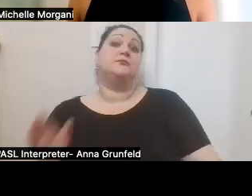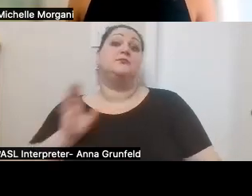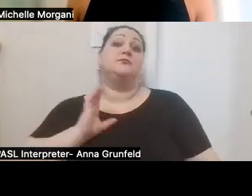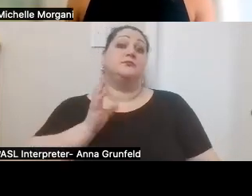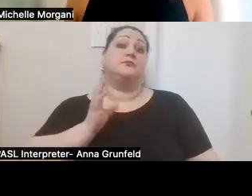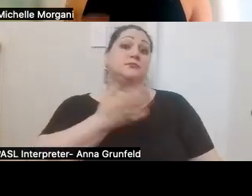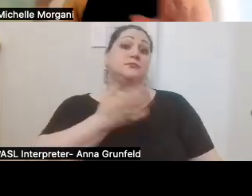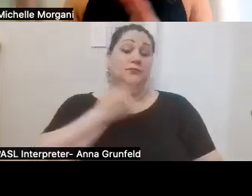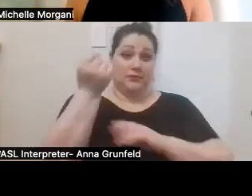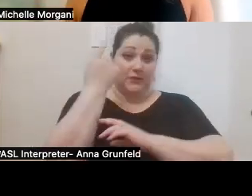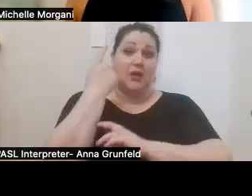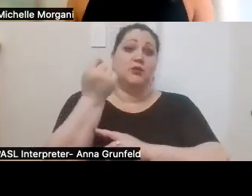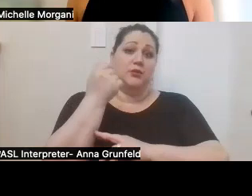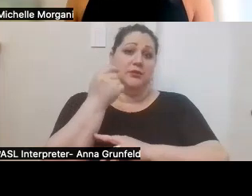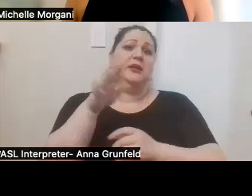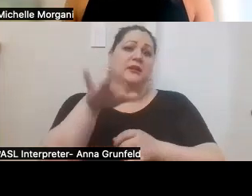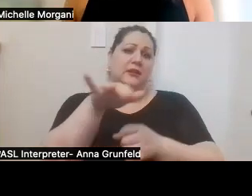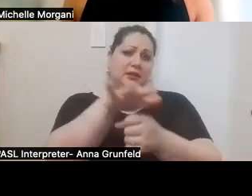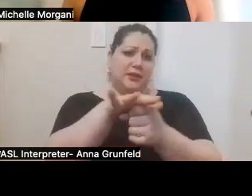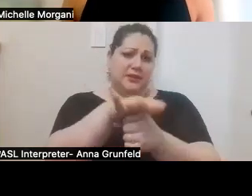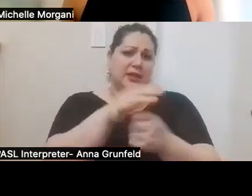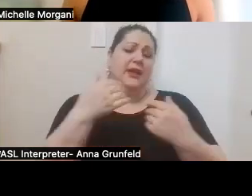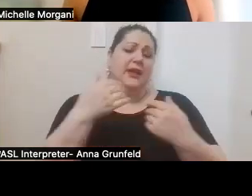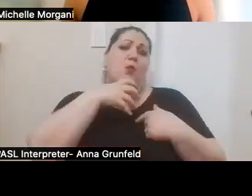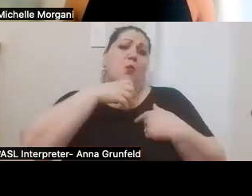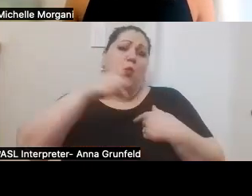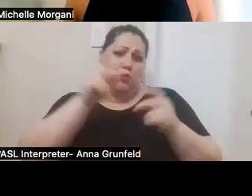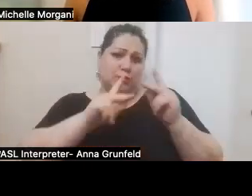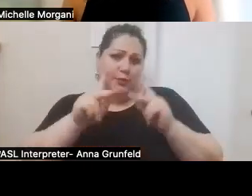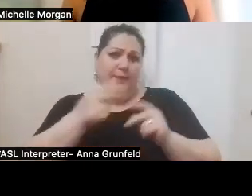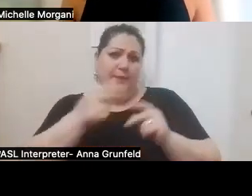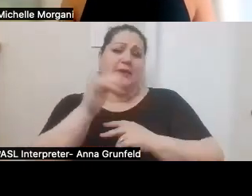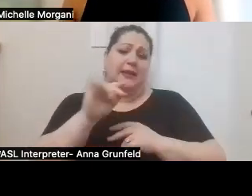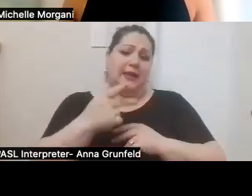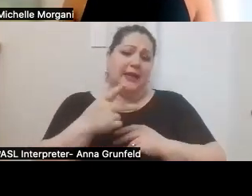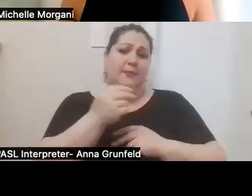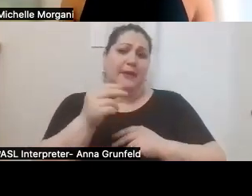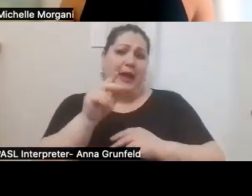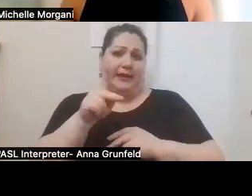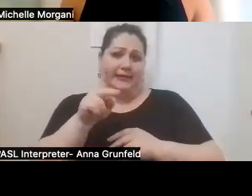and again also some older individuals who may need some assistance for lifts and or transfers.